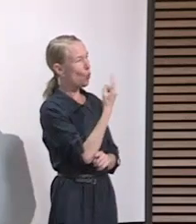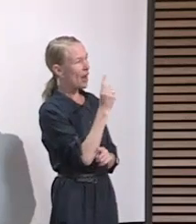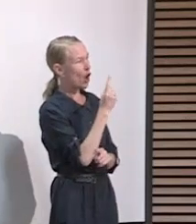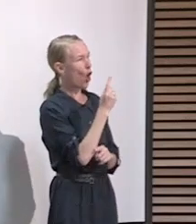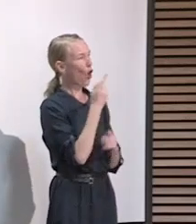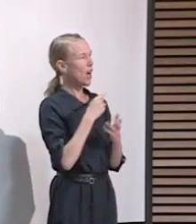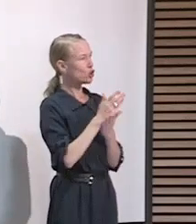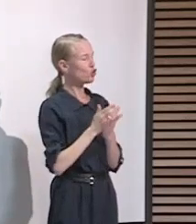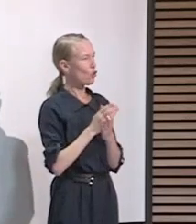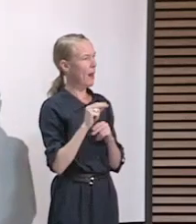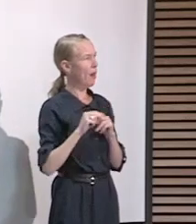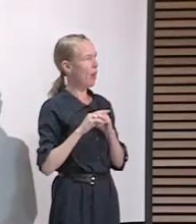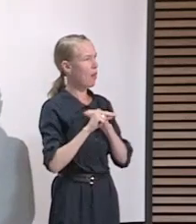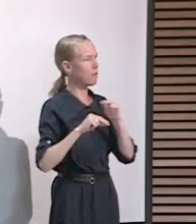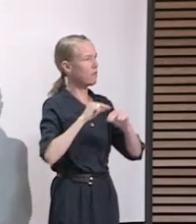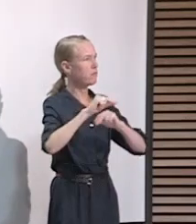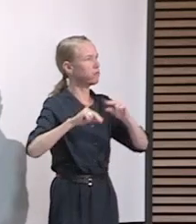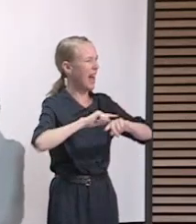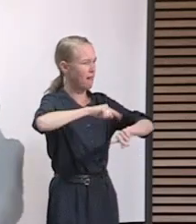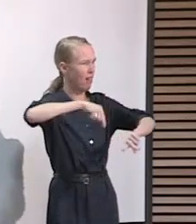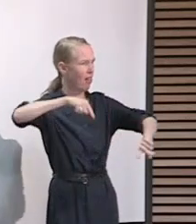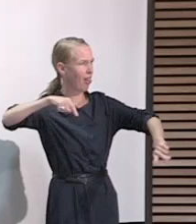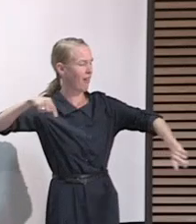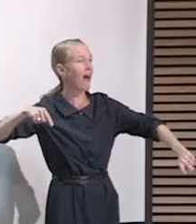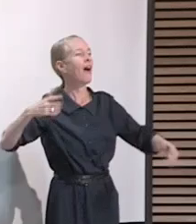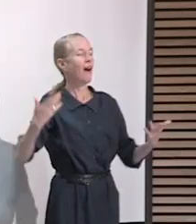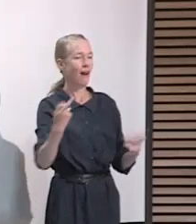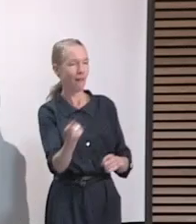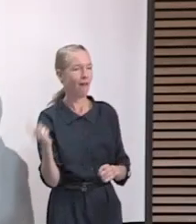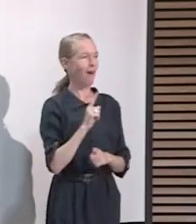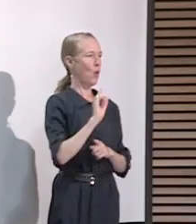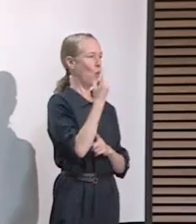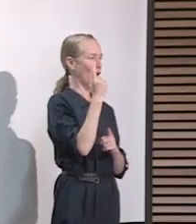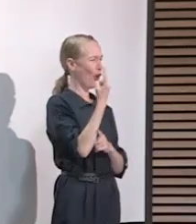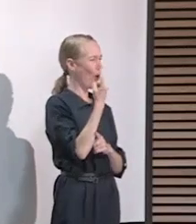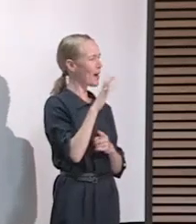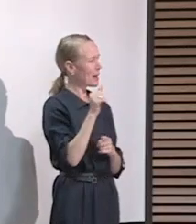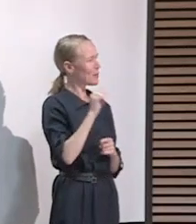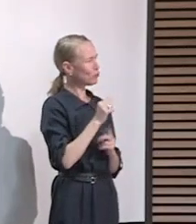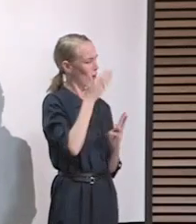waiting on the 1:00pm update so much. Some of the